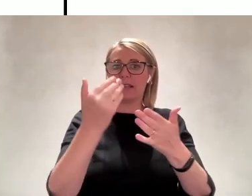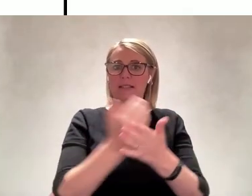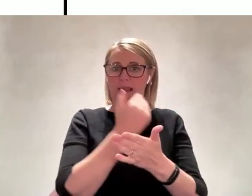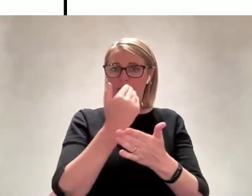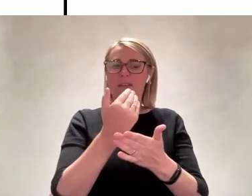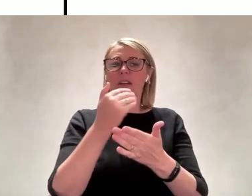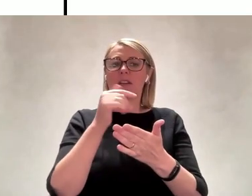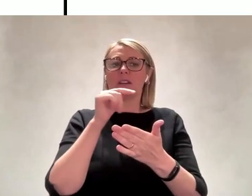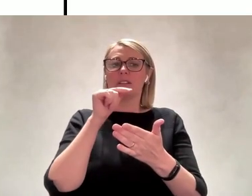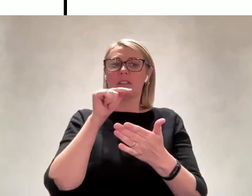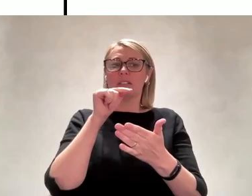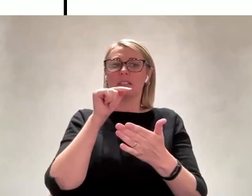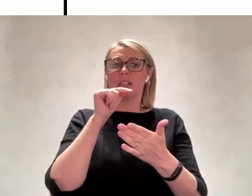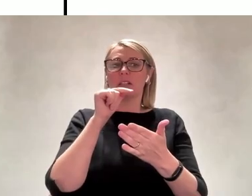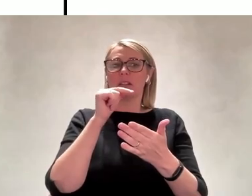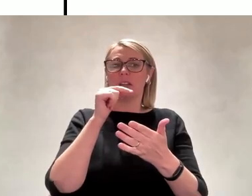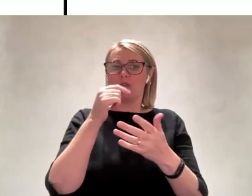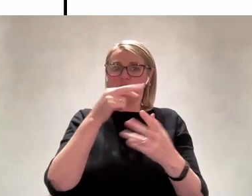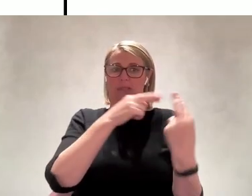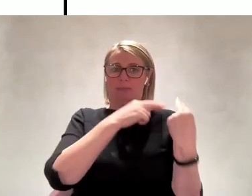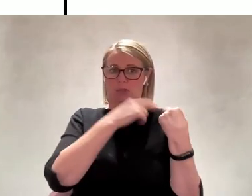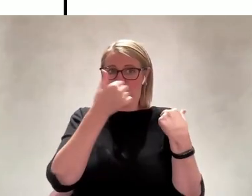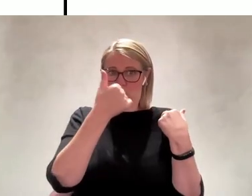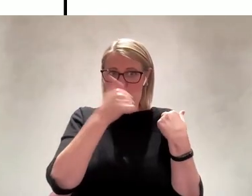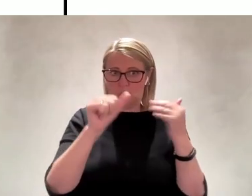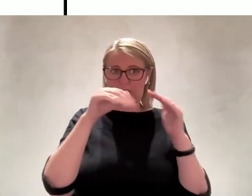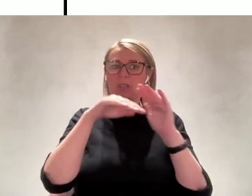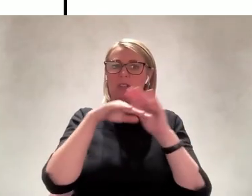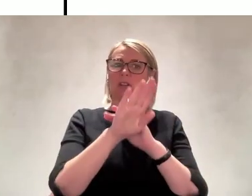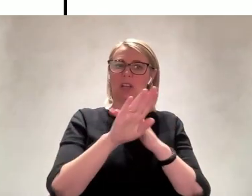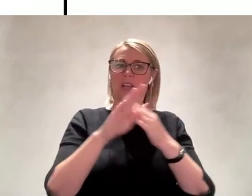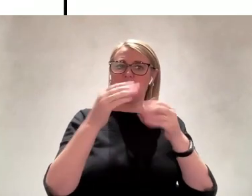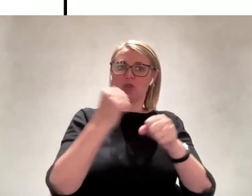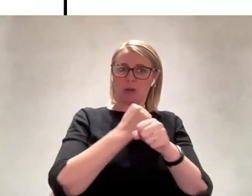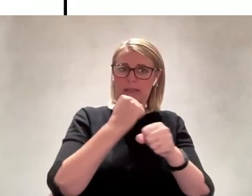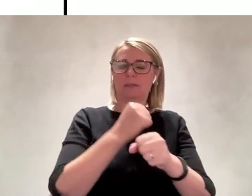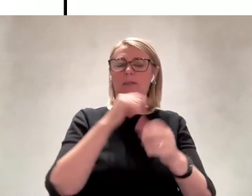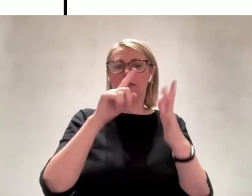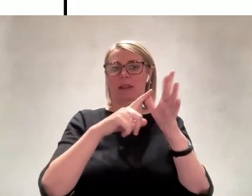use of generative AI in the Victorian Public Service.